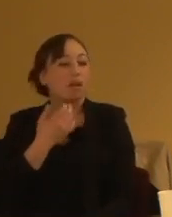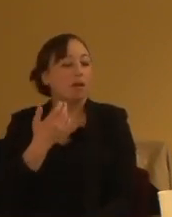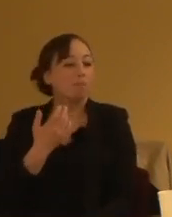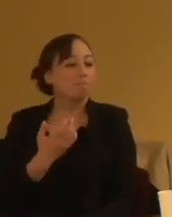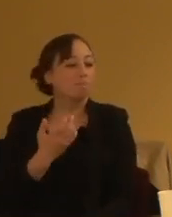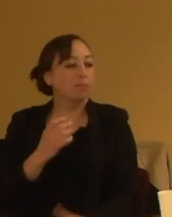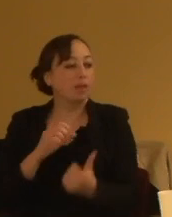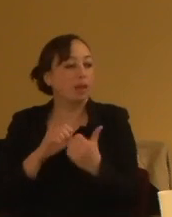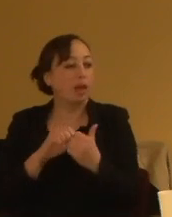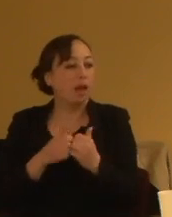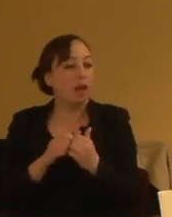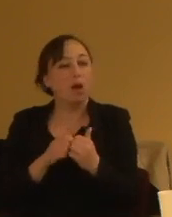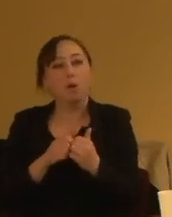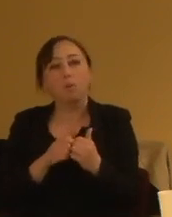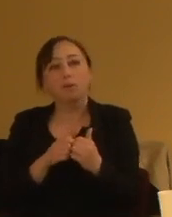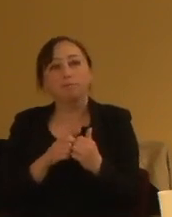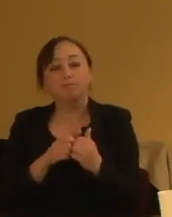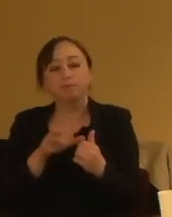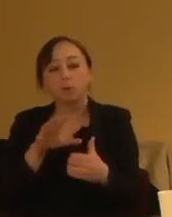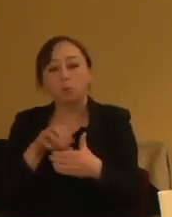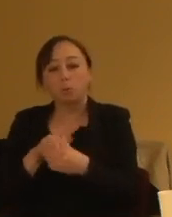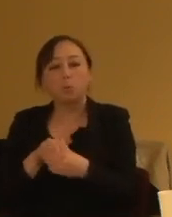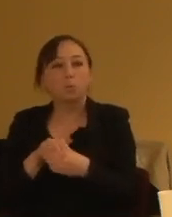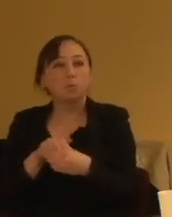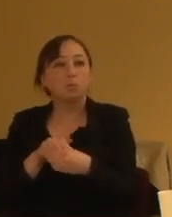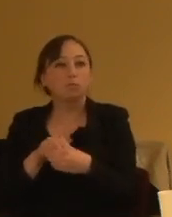include in this conversation relational problems that regard